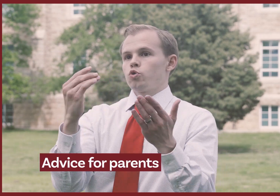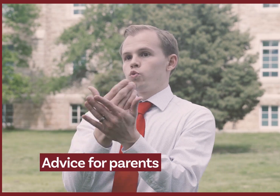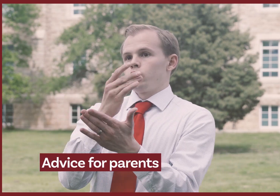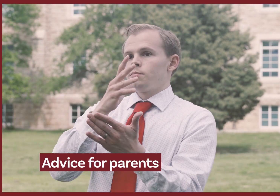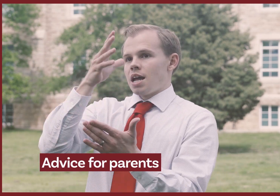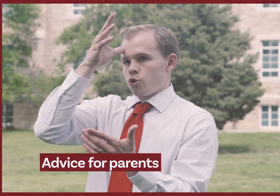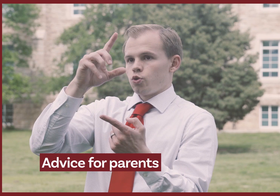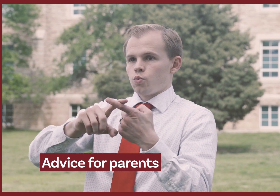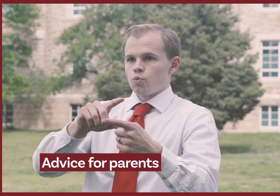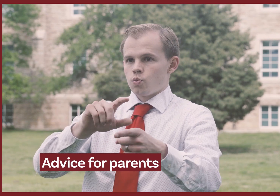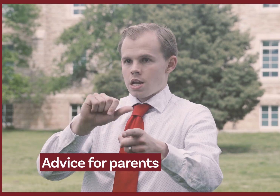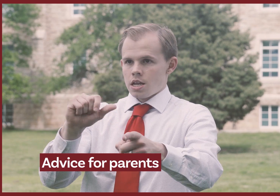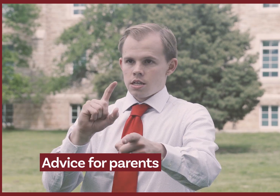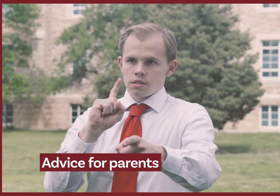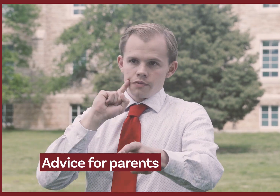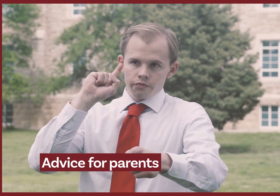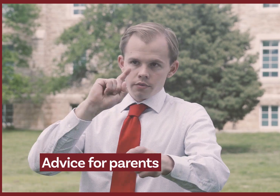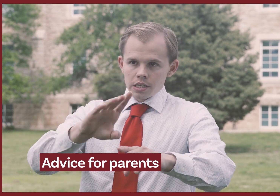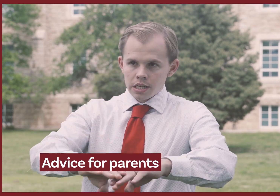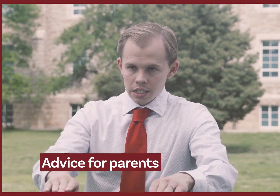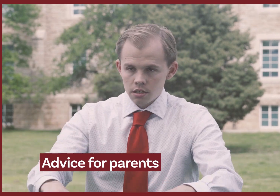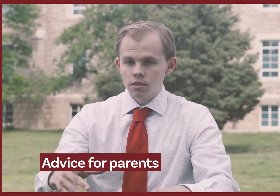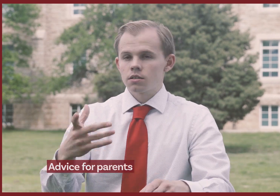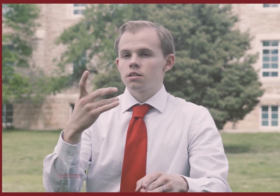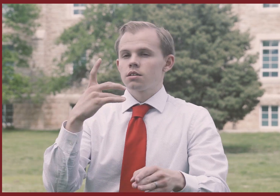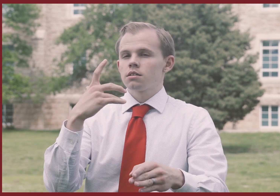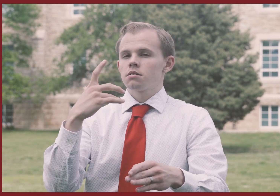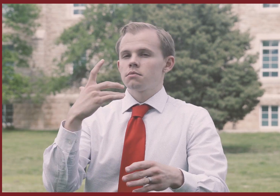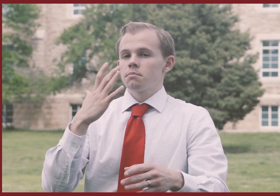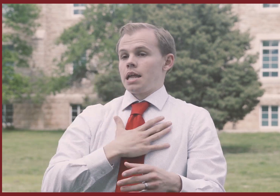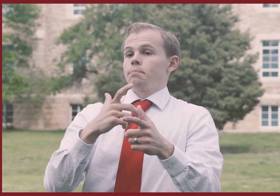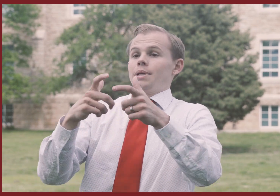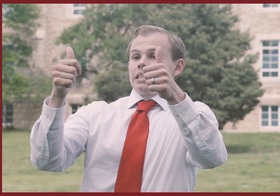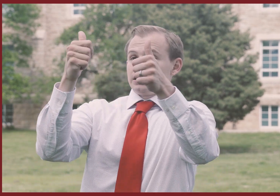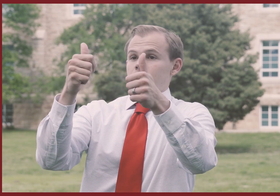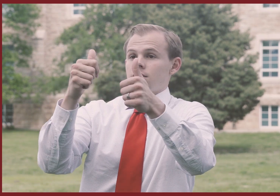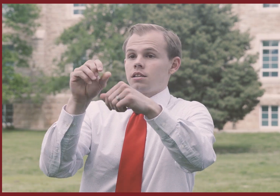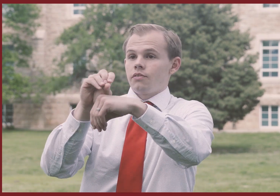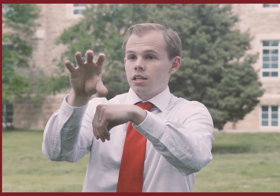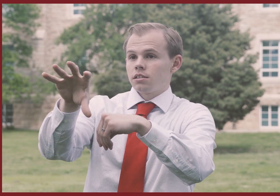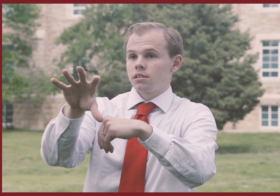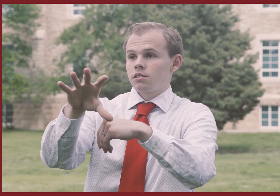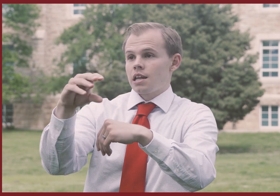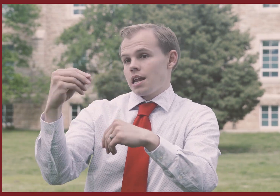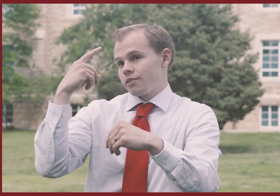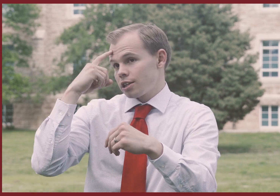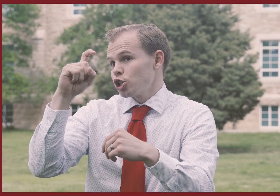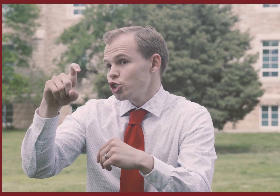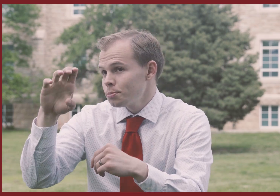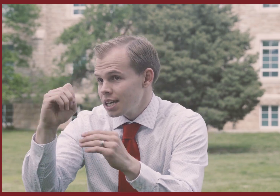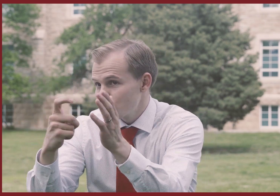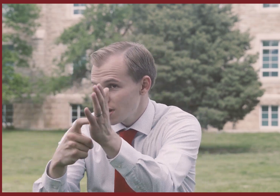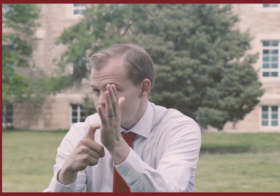If you're a new parent to a Deaf child, my biggest advice